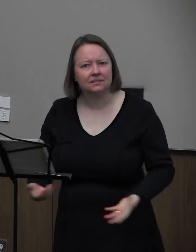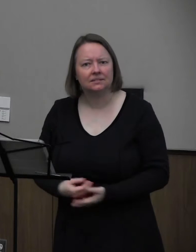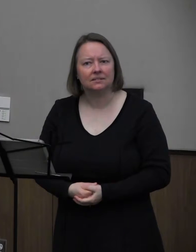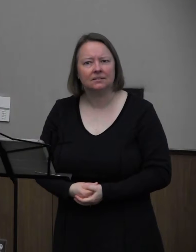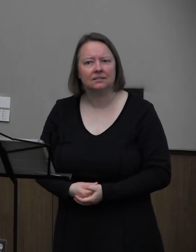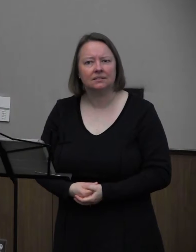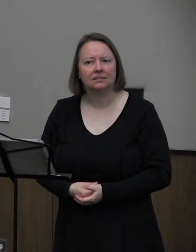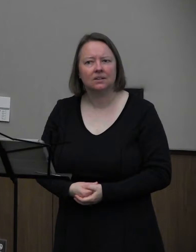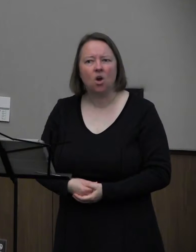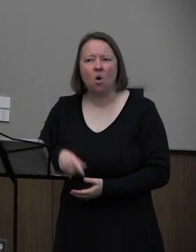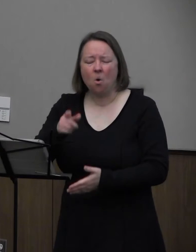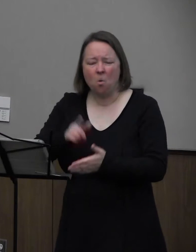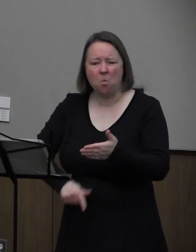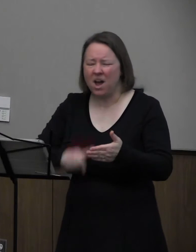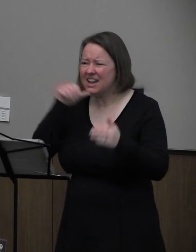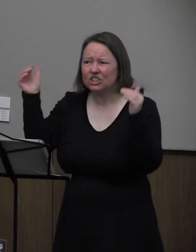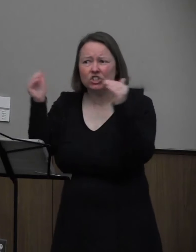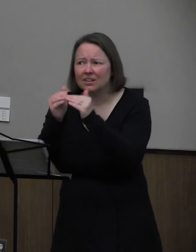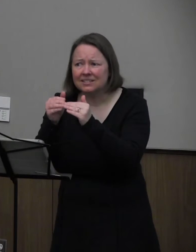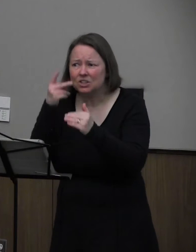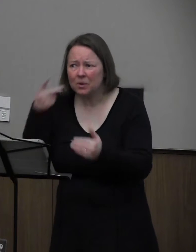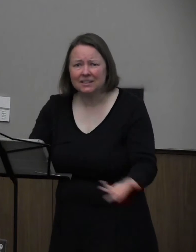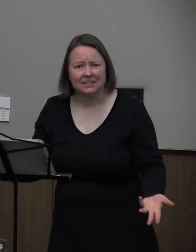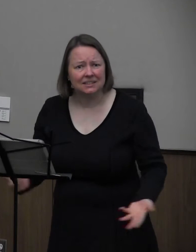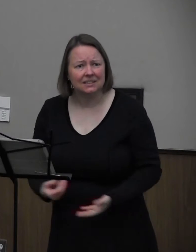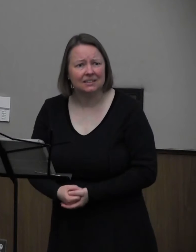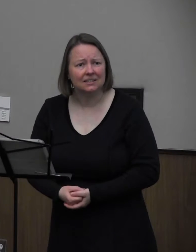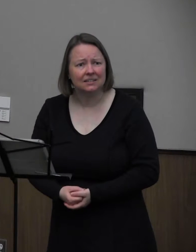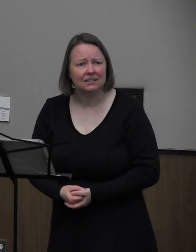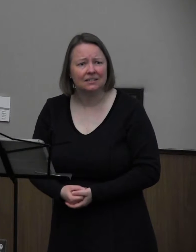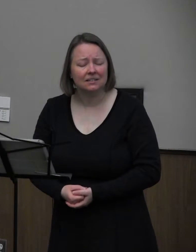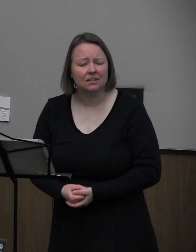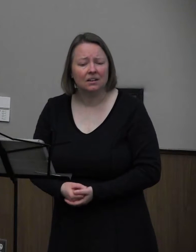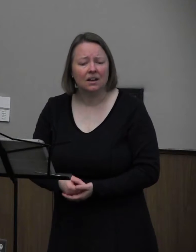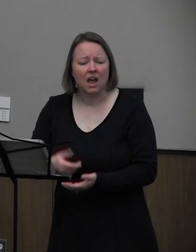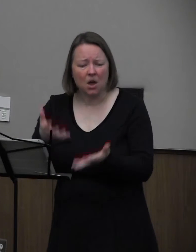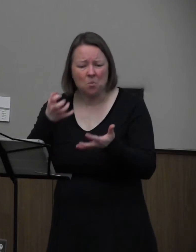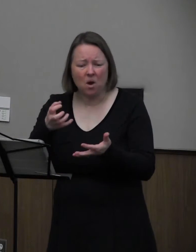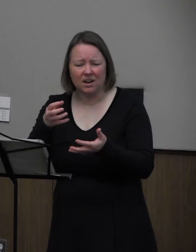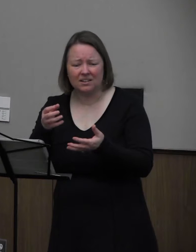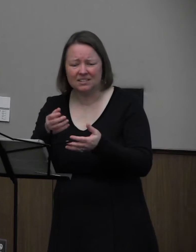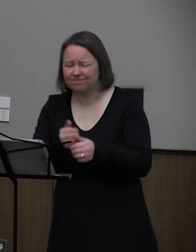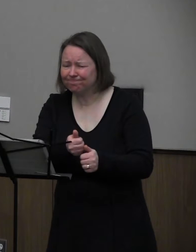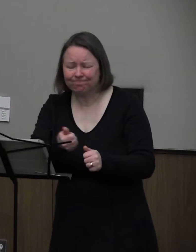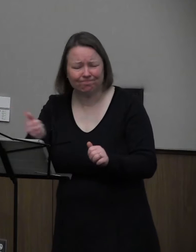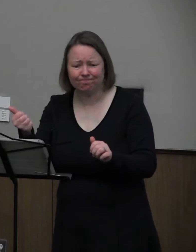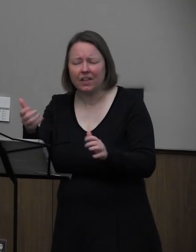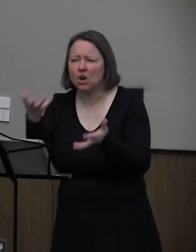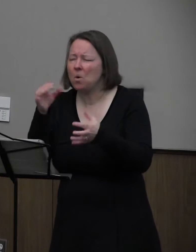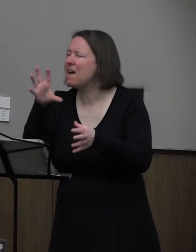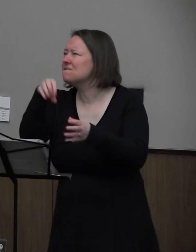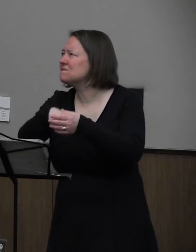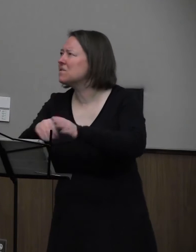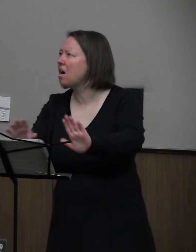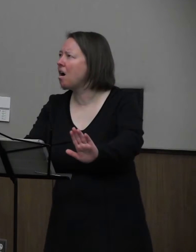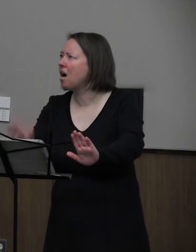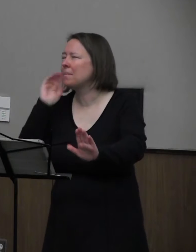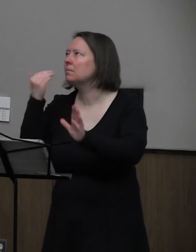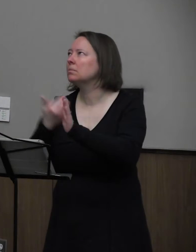What injustice do I see and want to turn away? I don't want to get involved. They'll be annoyed with me.